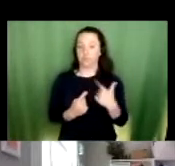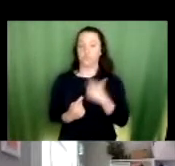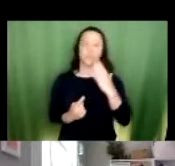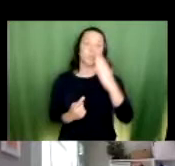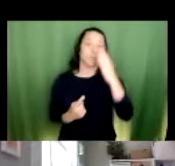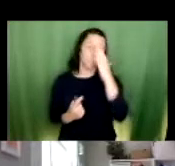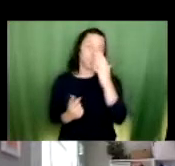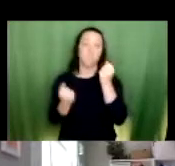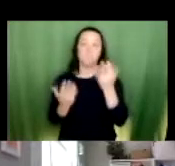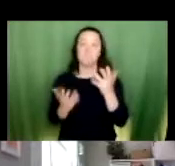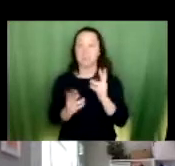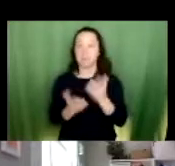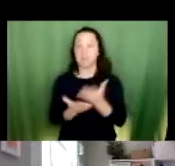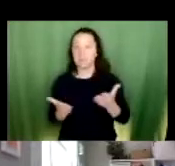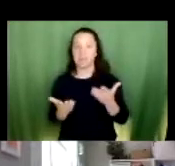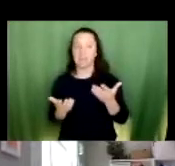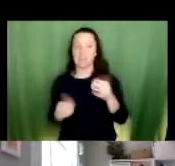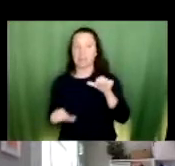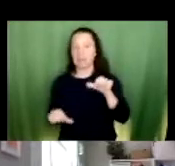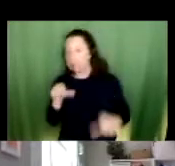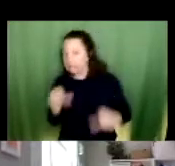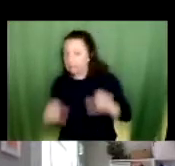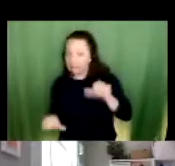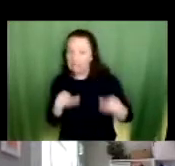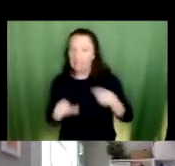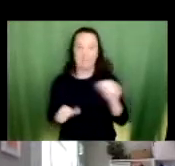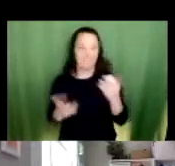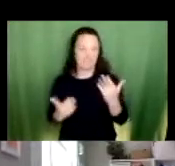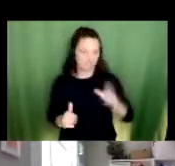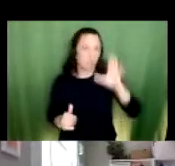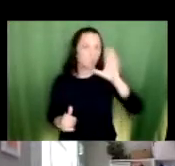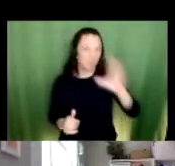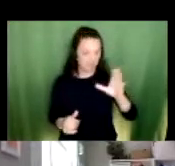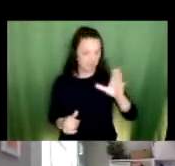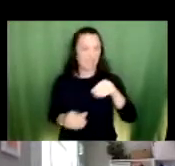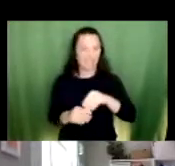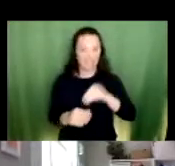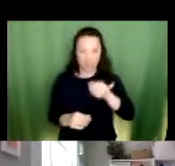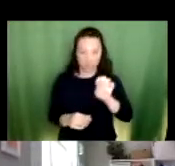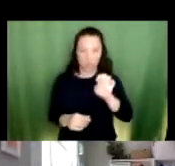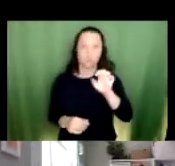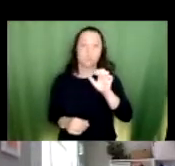would still be uncertain by June. And this program was planned many months in advance,